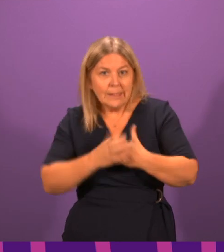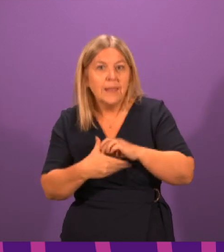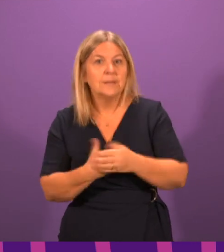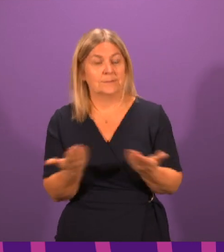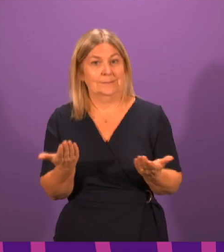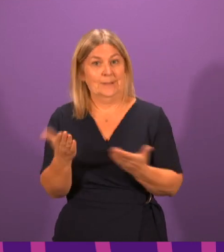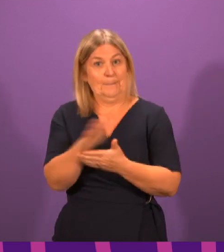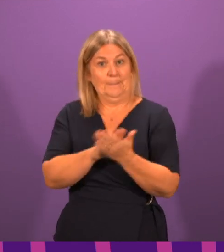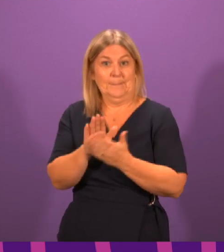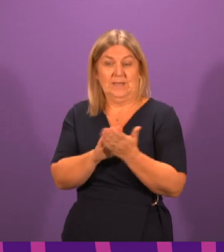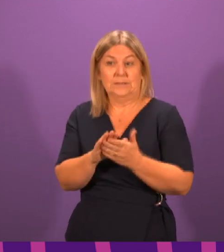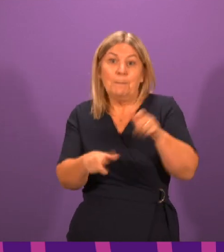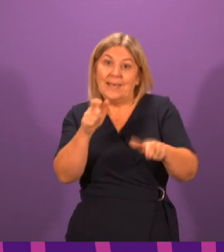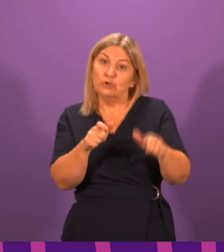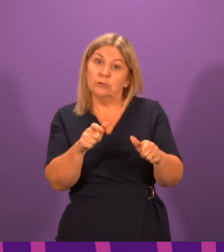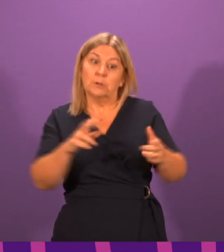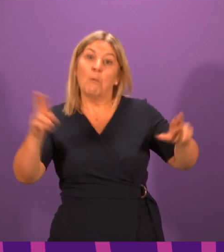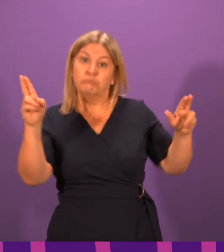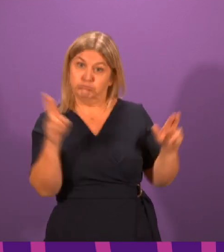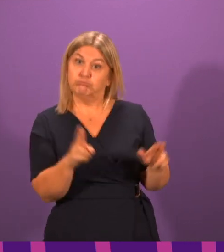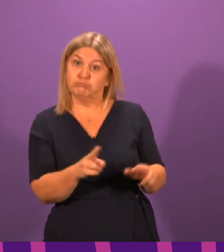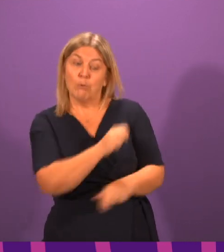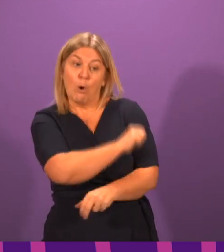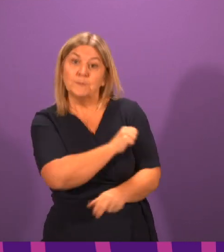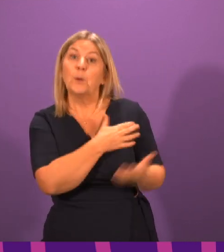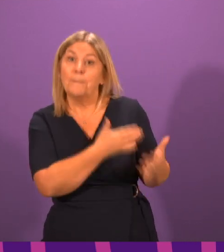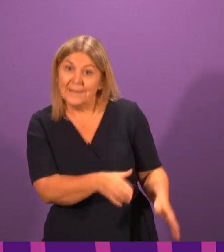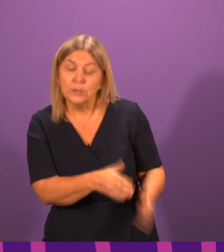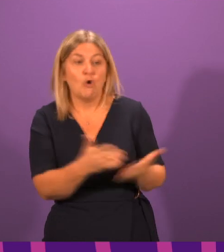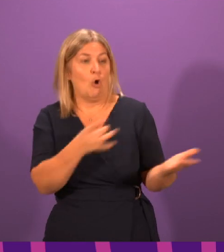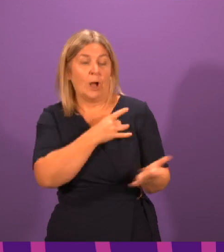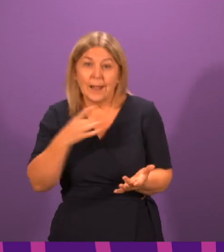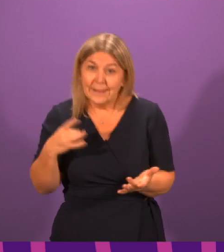decrease the volume of patients that can be seen in any one clinical or theatre session.